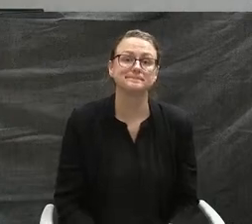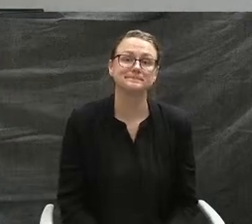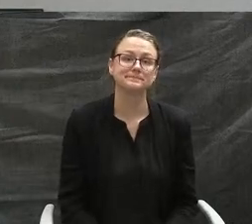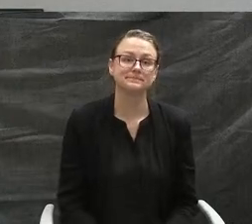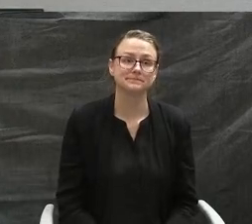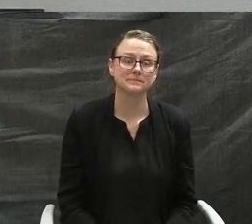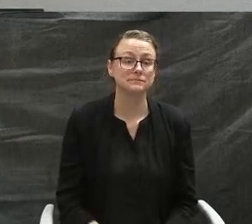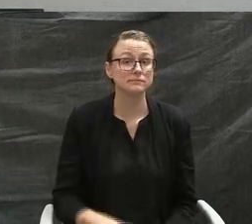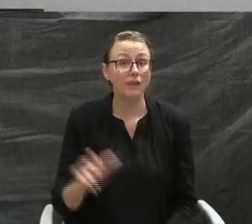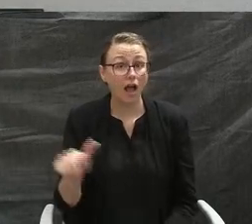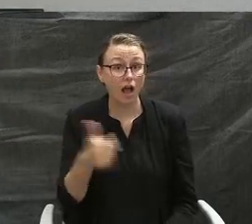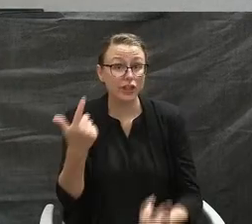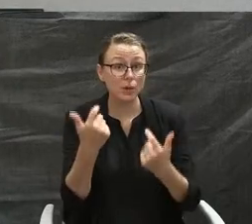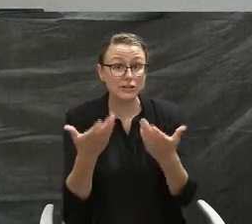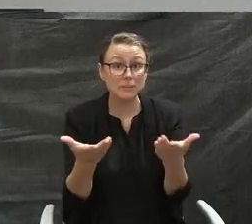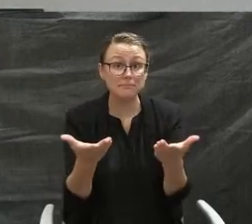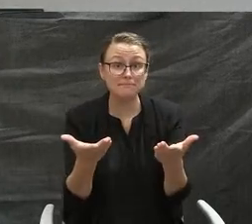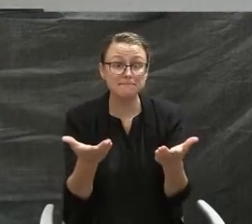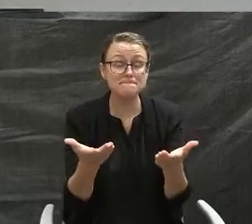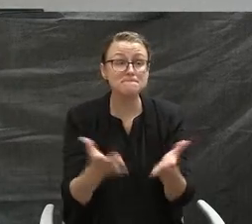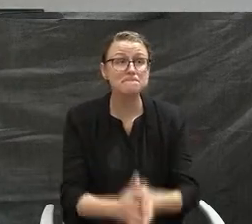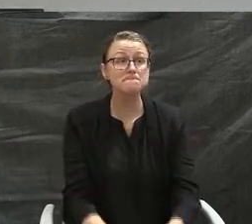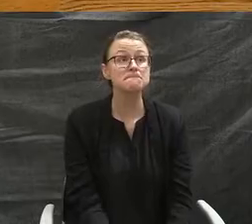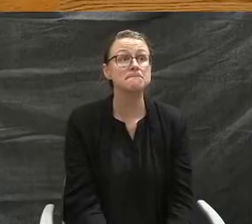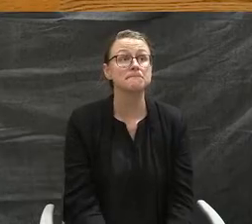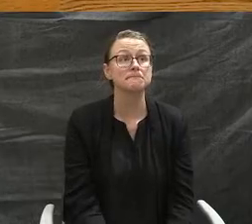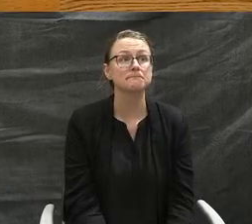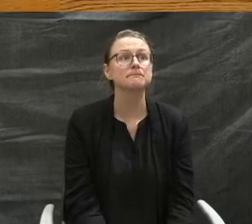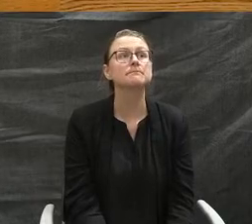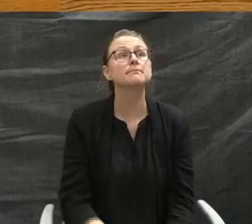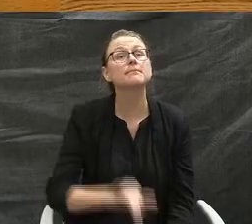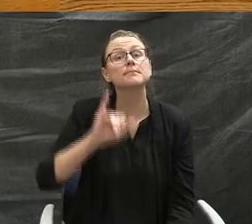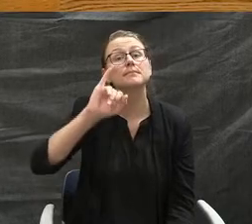Does anybody else have a question John?